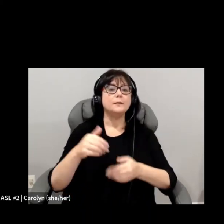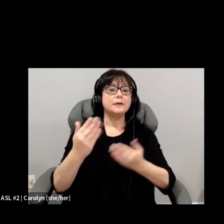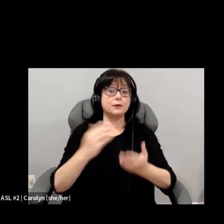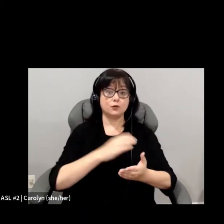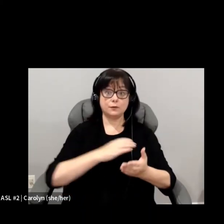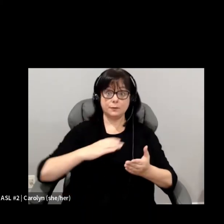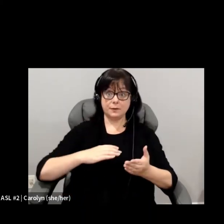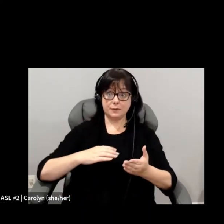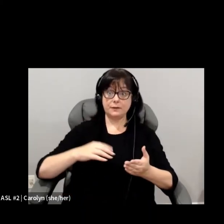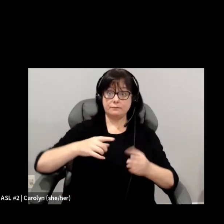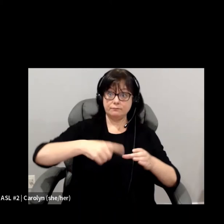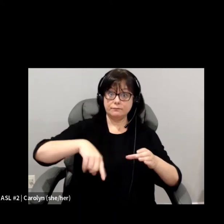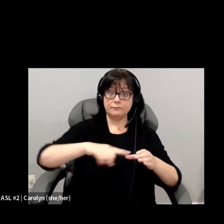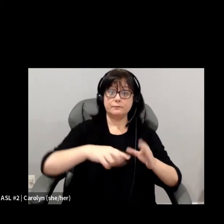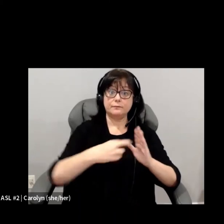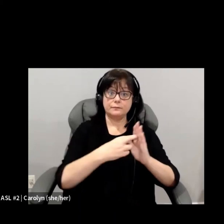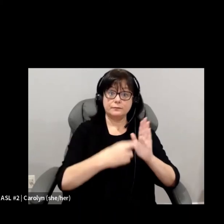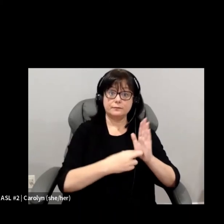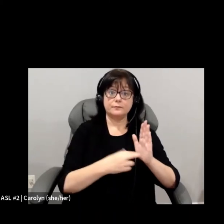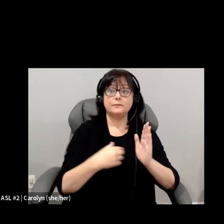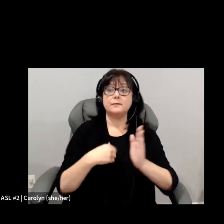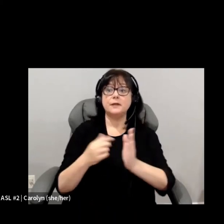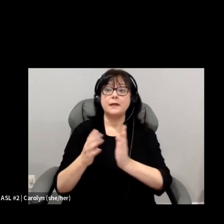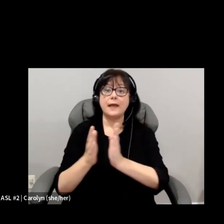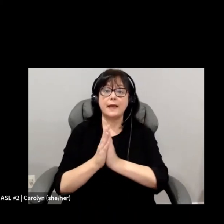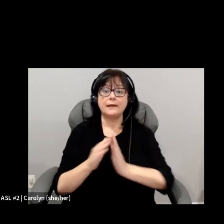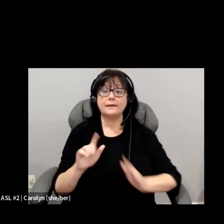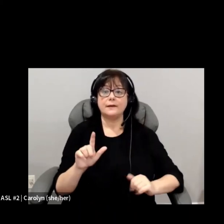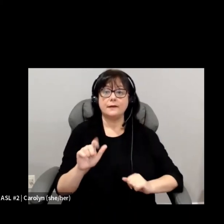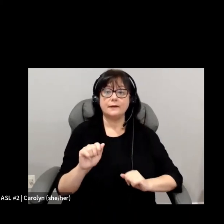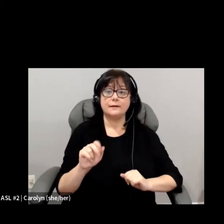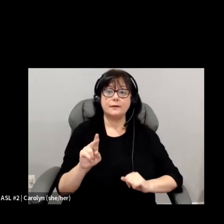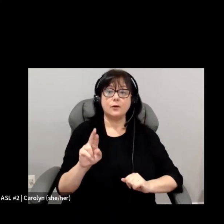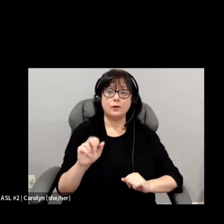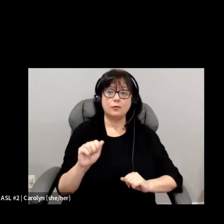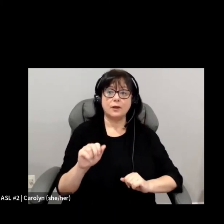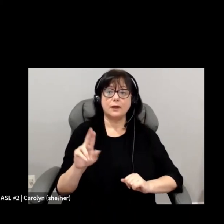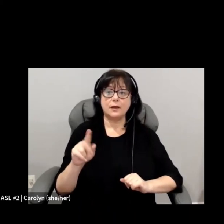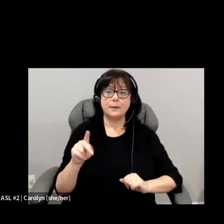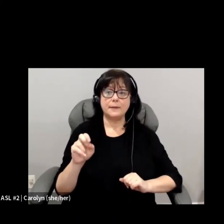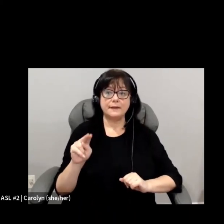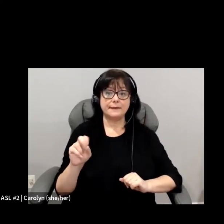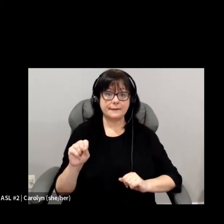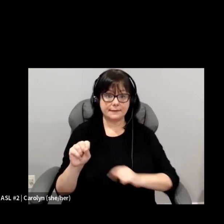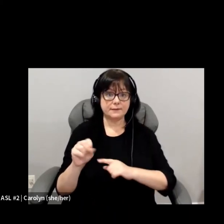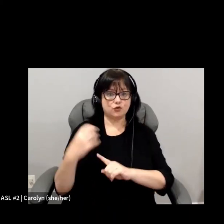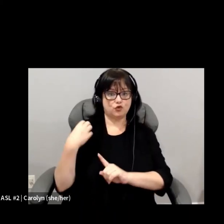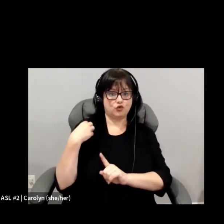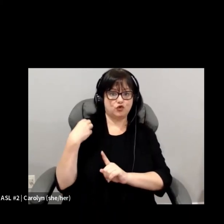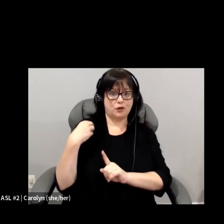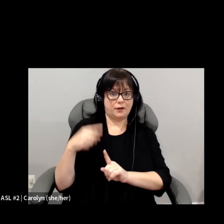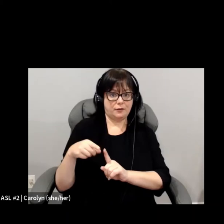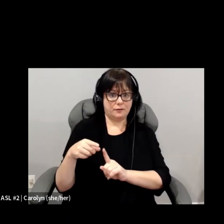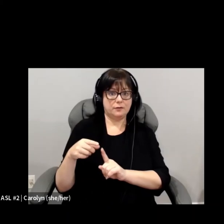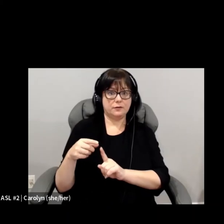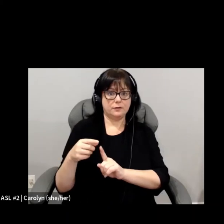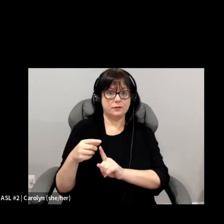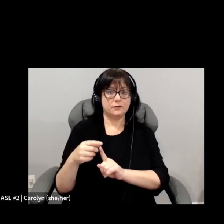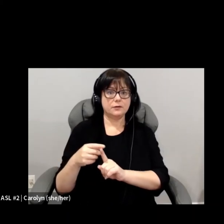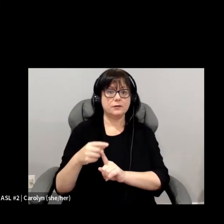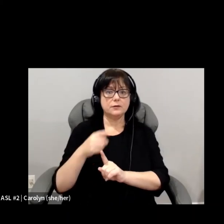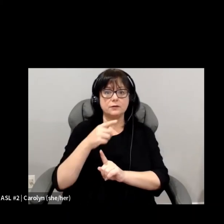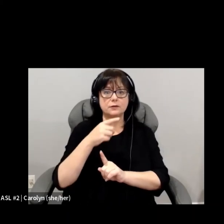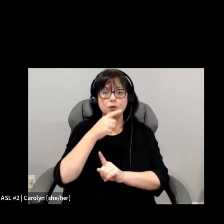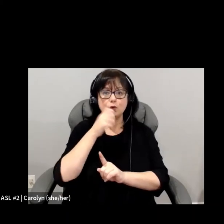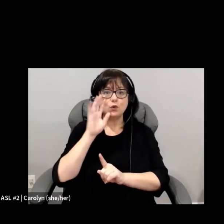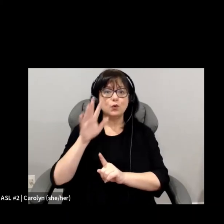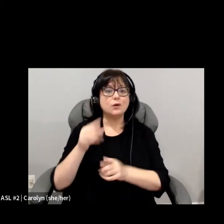IT'S MY PLEASURE TO ASK LAURA UPANCE TO MAKE THE NOMINATION COMMITTEE'S REPORT.